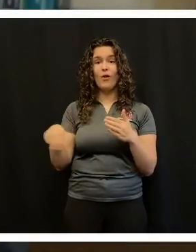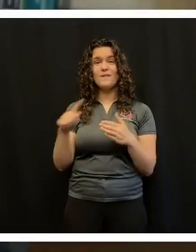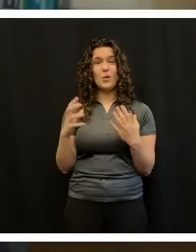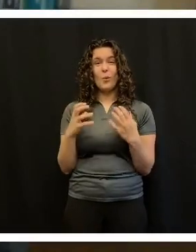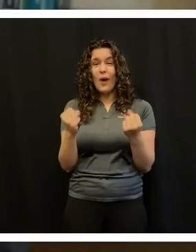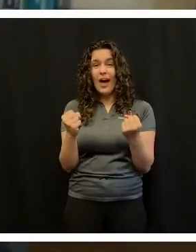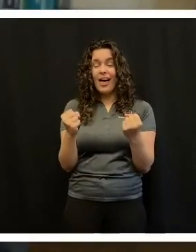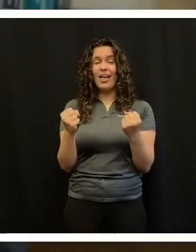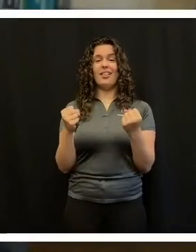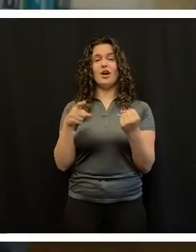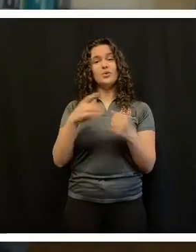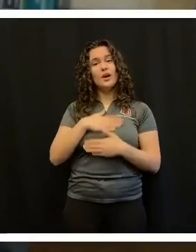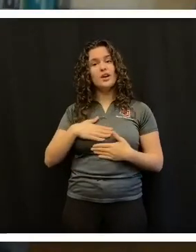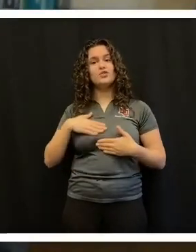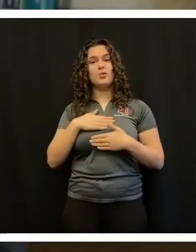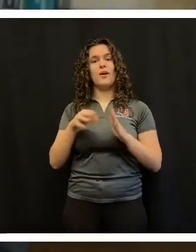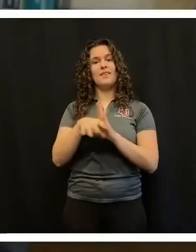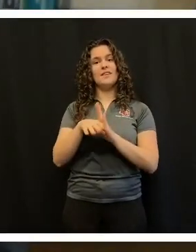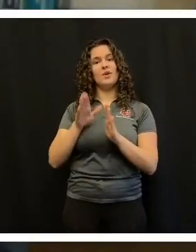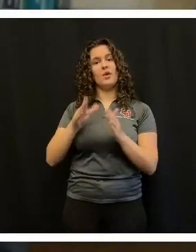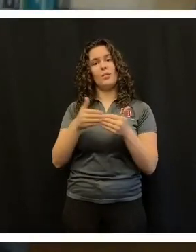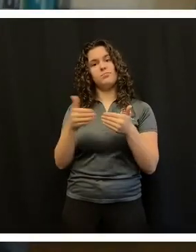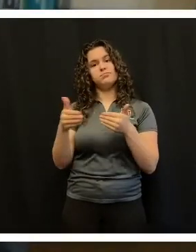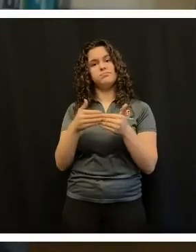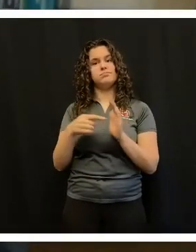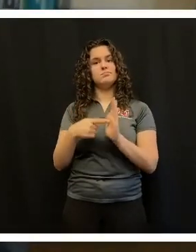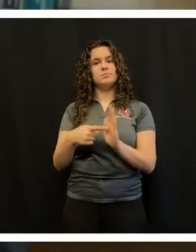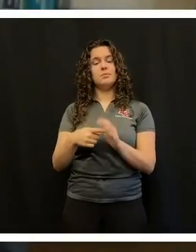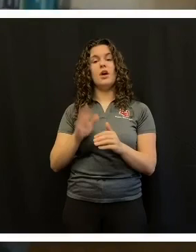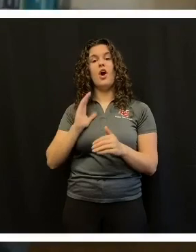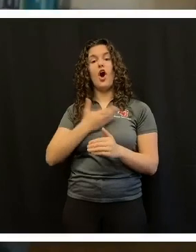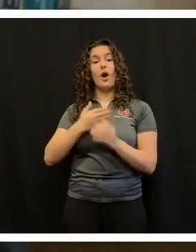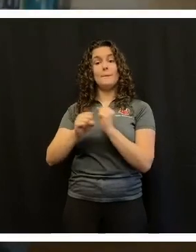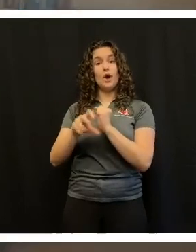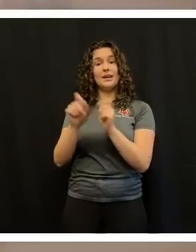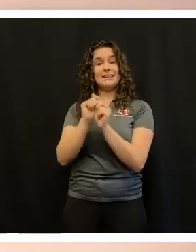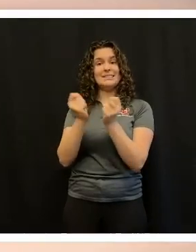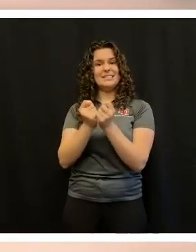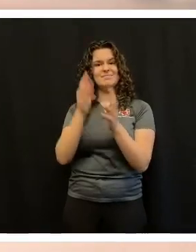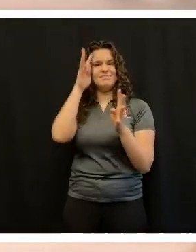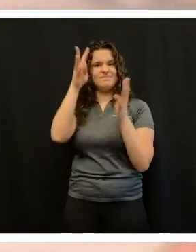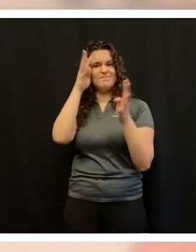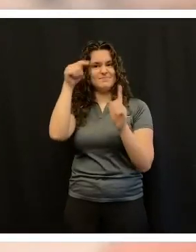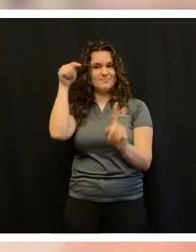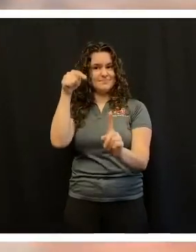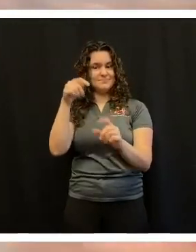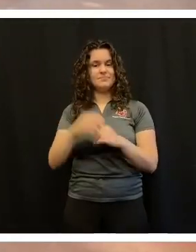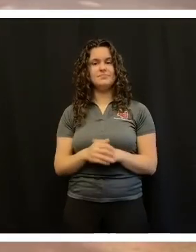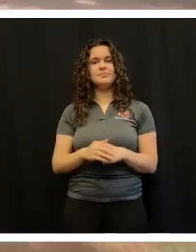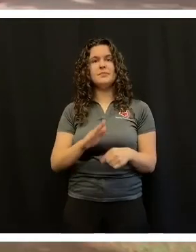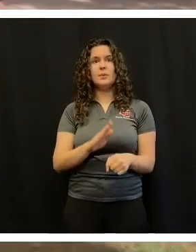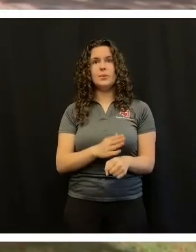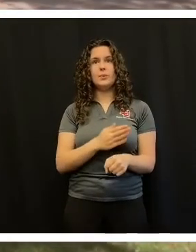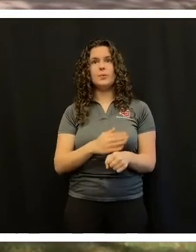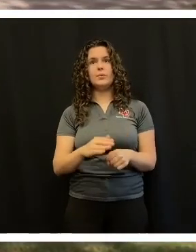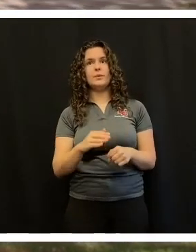that's about to play put together by our marketing team. Thank you. [Alissa] I want to help people.